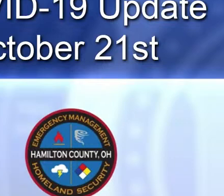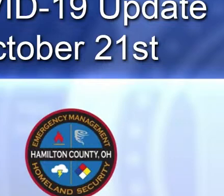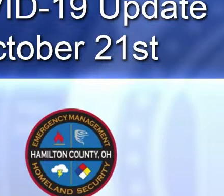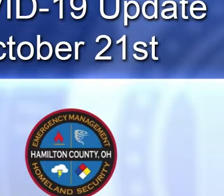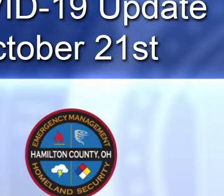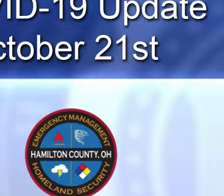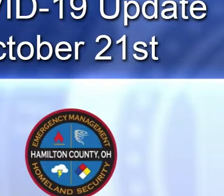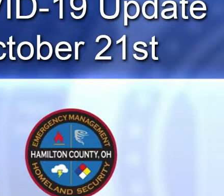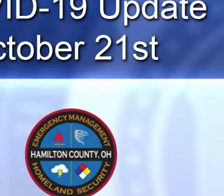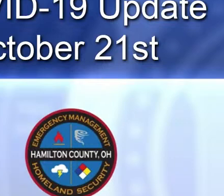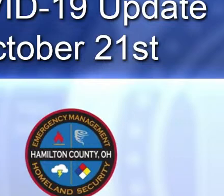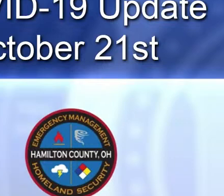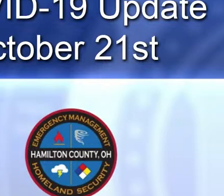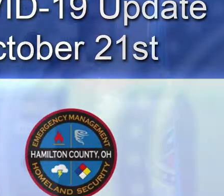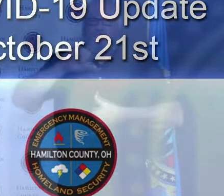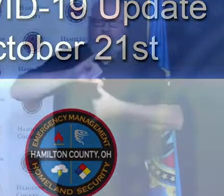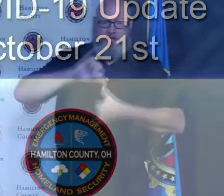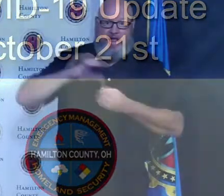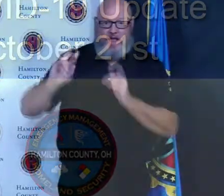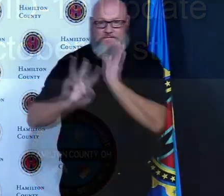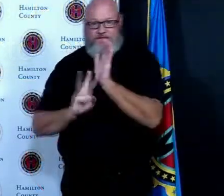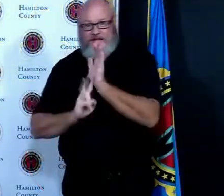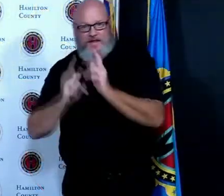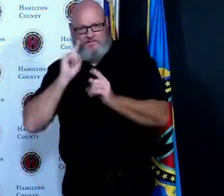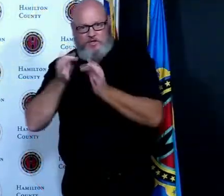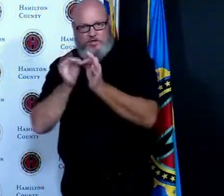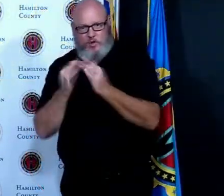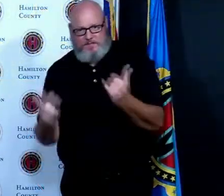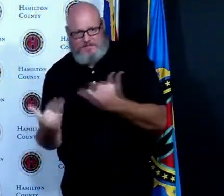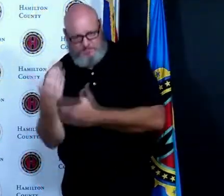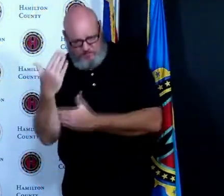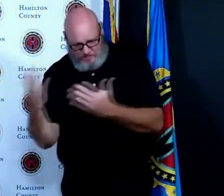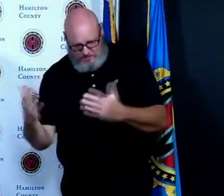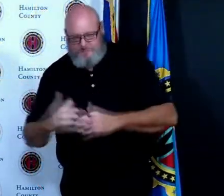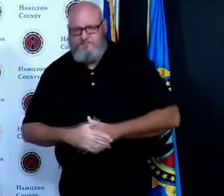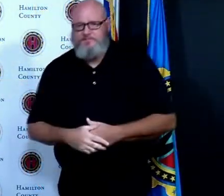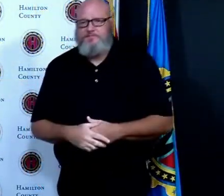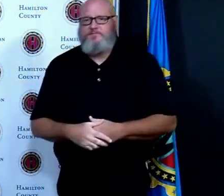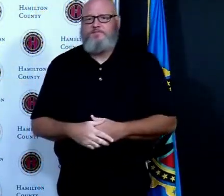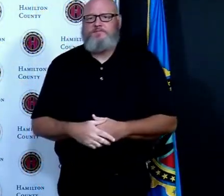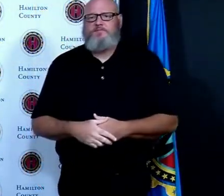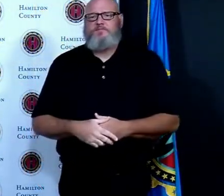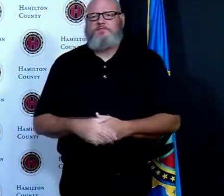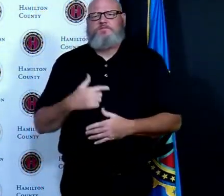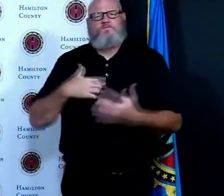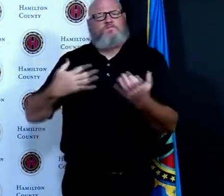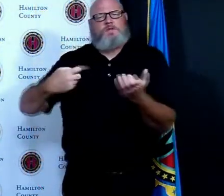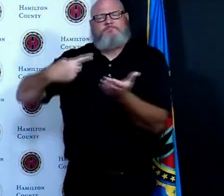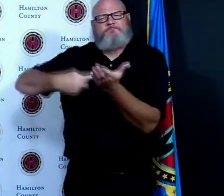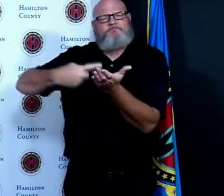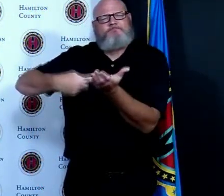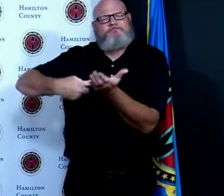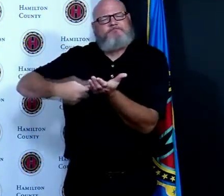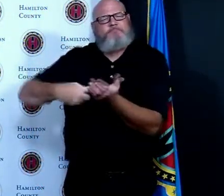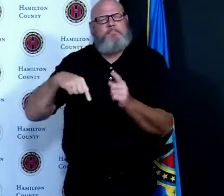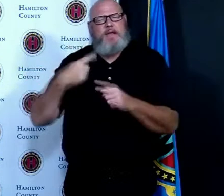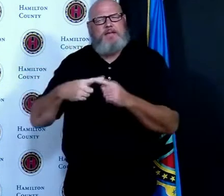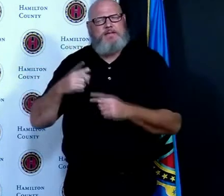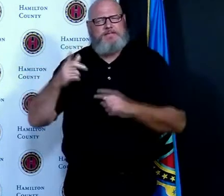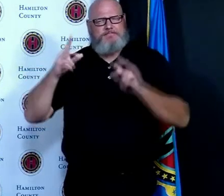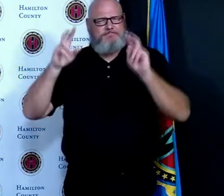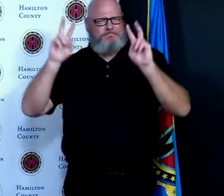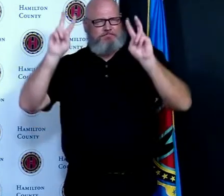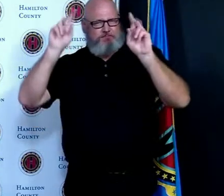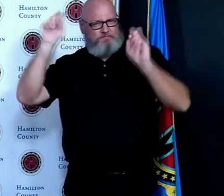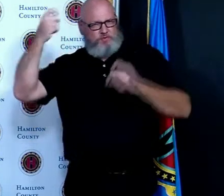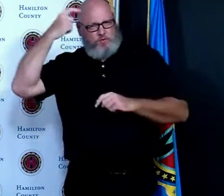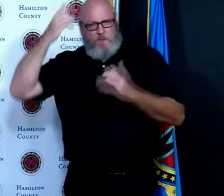this morning so a couple words or phrases were used by the Governor yesterday in his